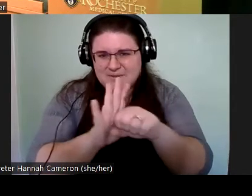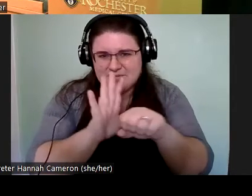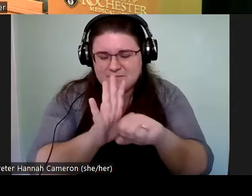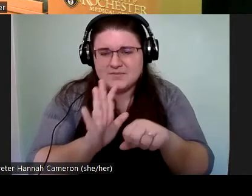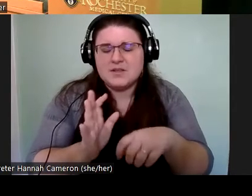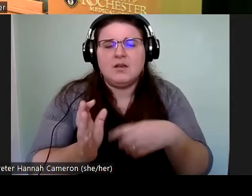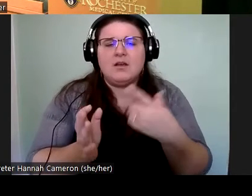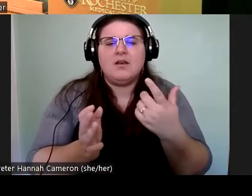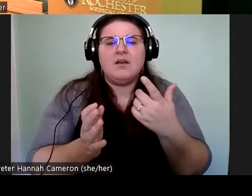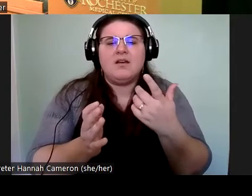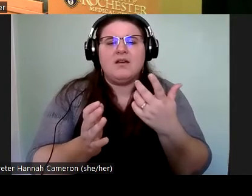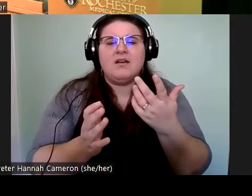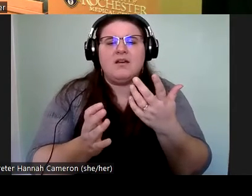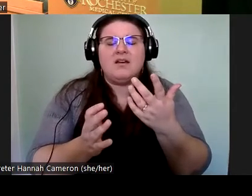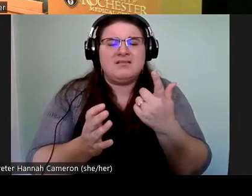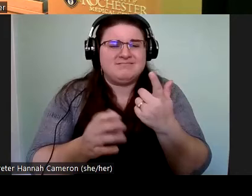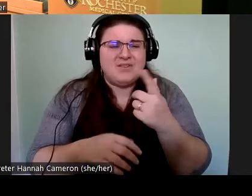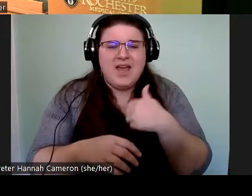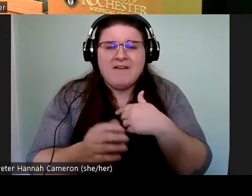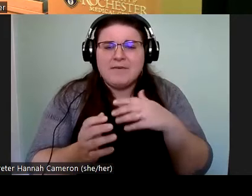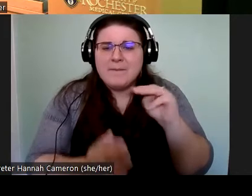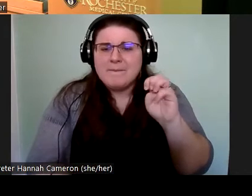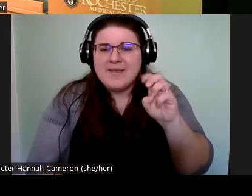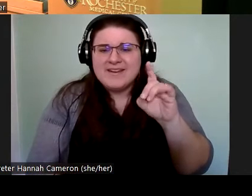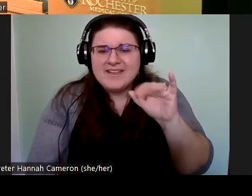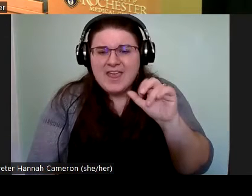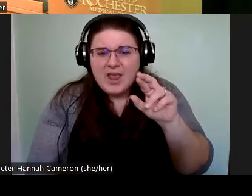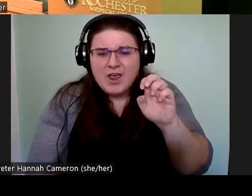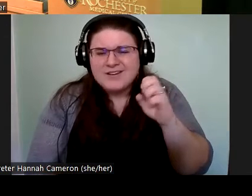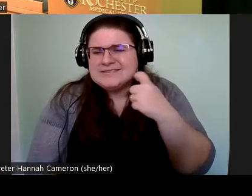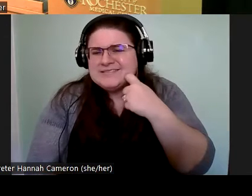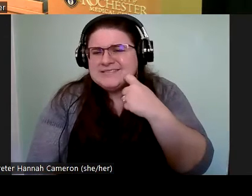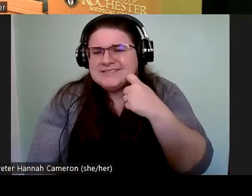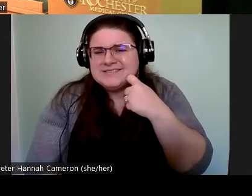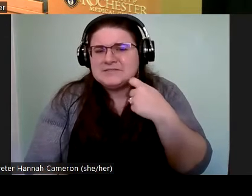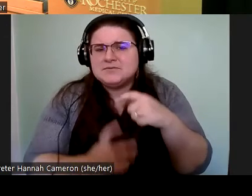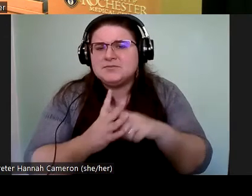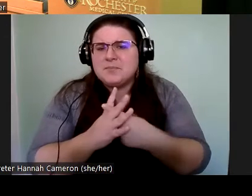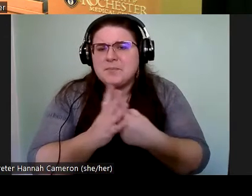disease um you have Medicare only recently in January started paying for licensed professional